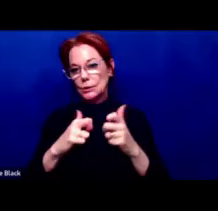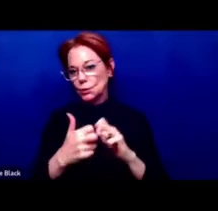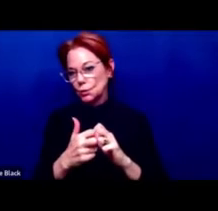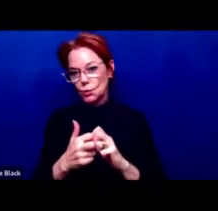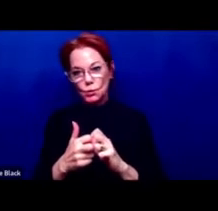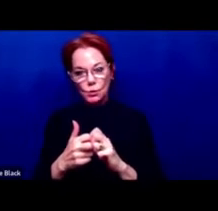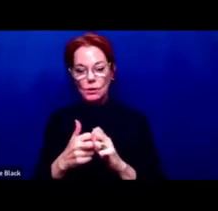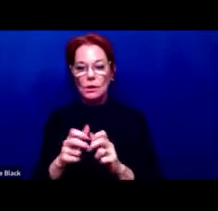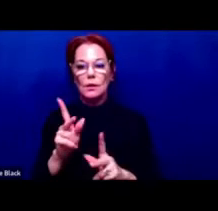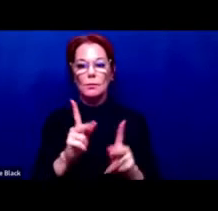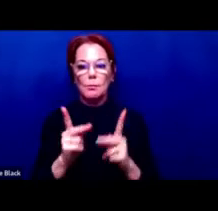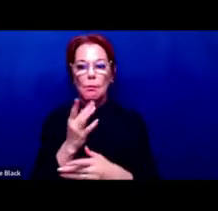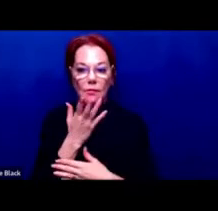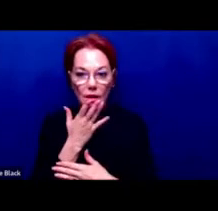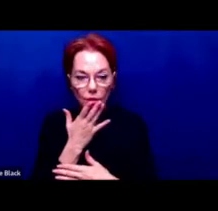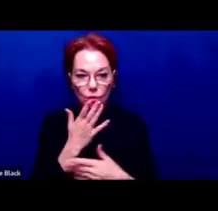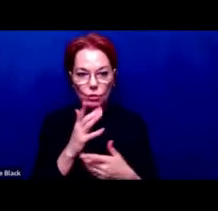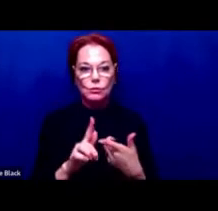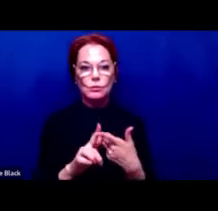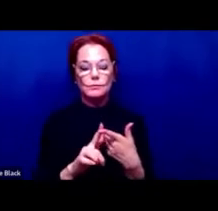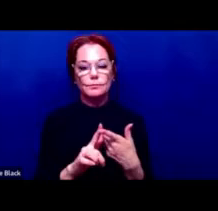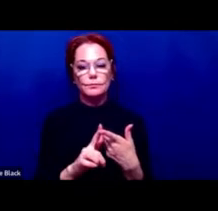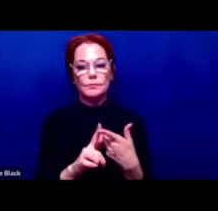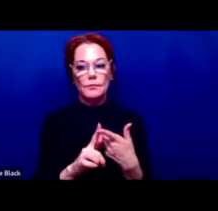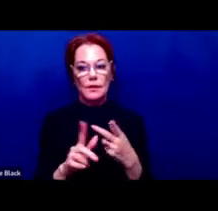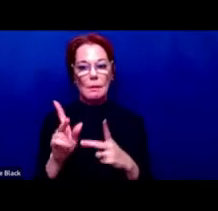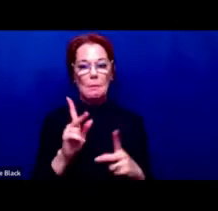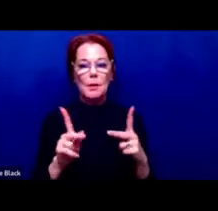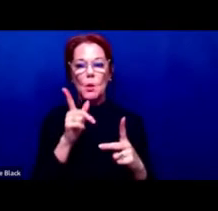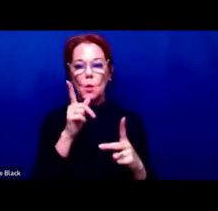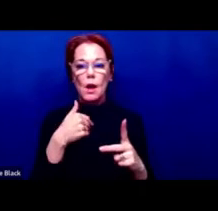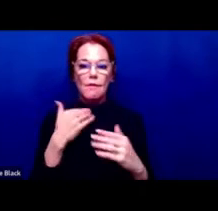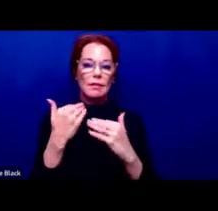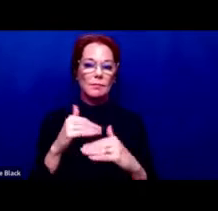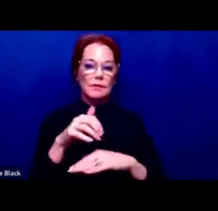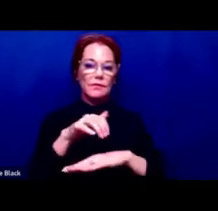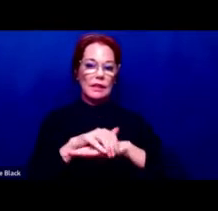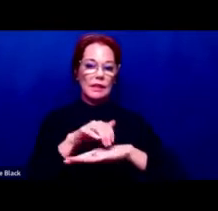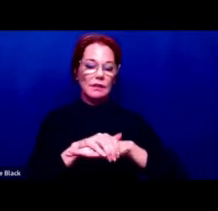people of color, people with limited English proficiency in